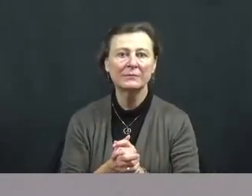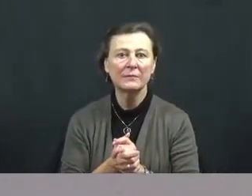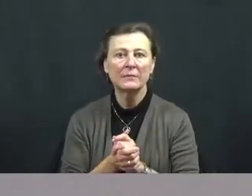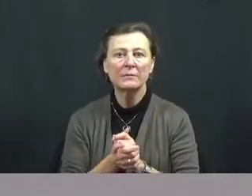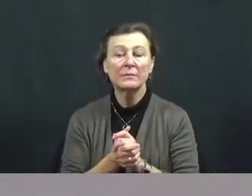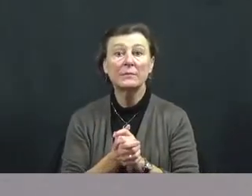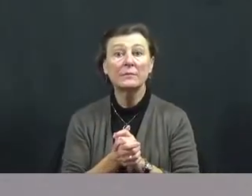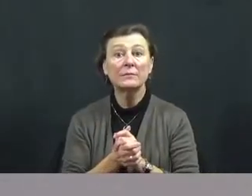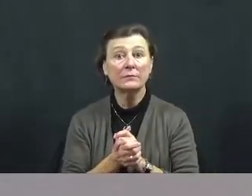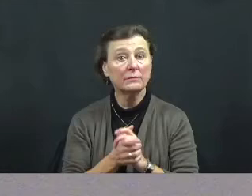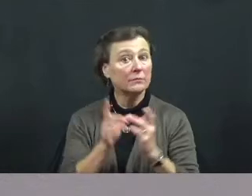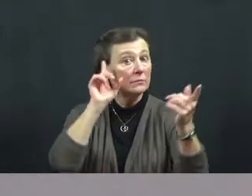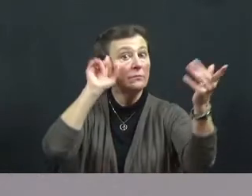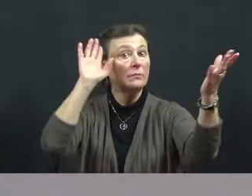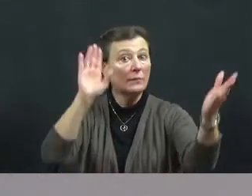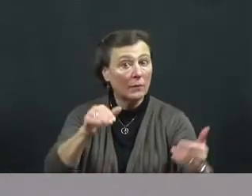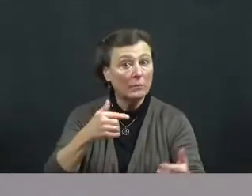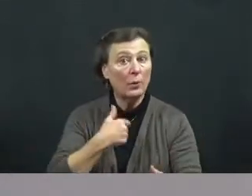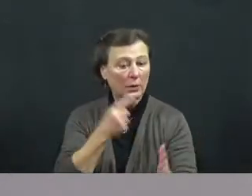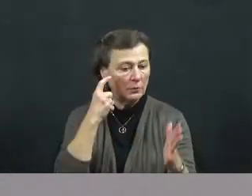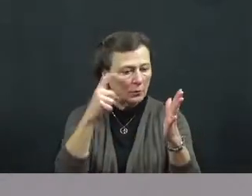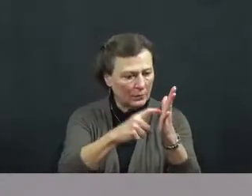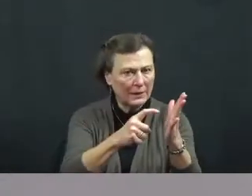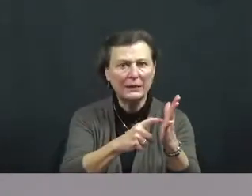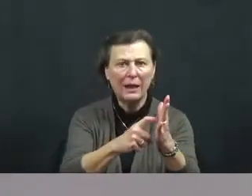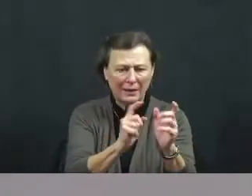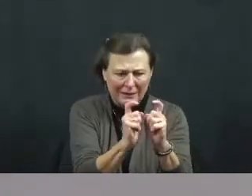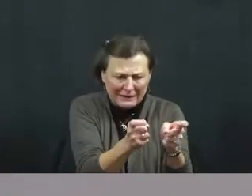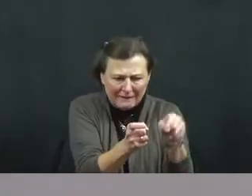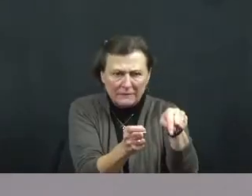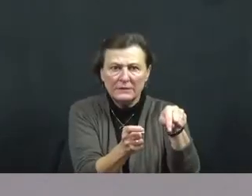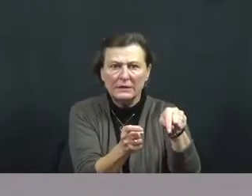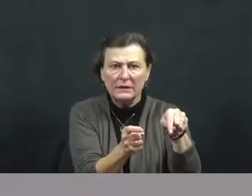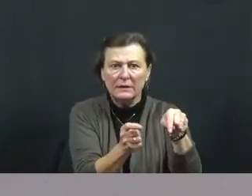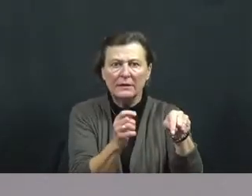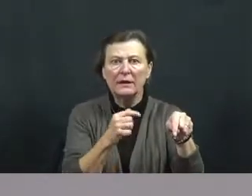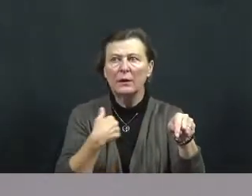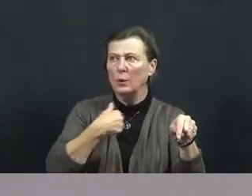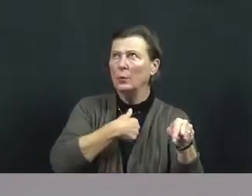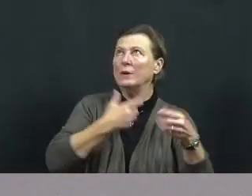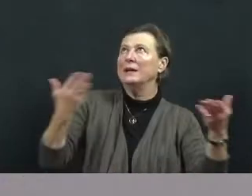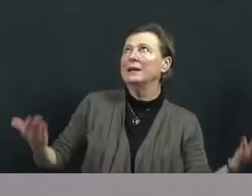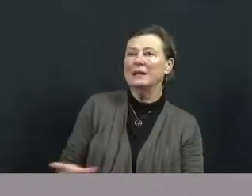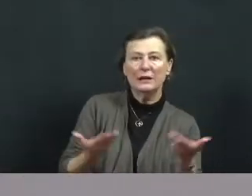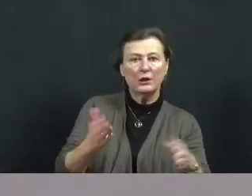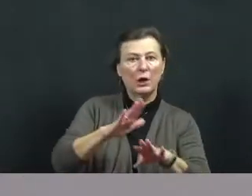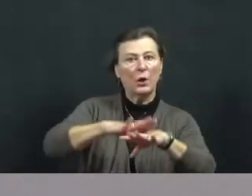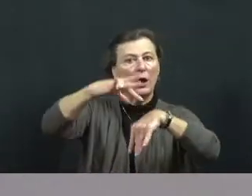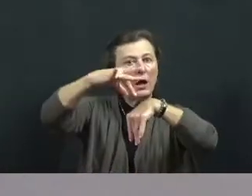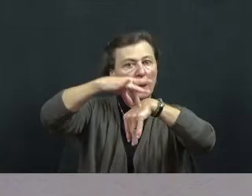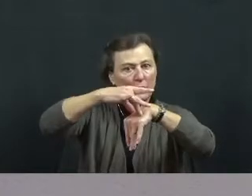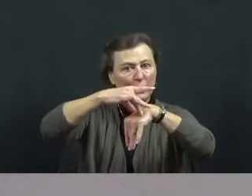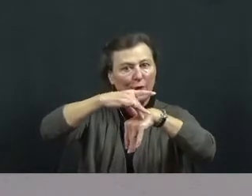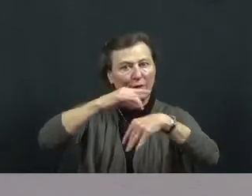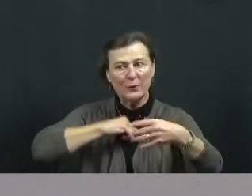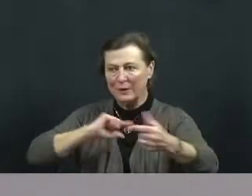May we recognize the gift that our presence on this earth can be to others as we say our